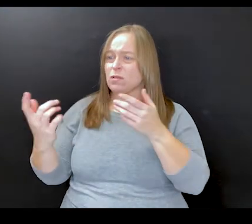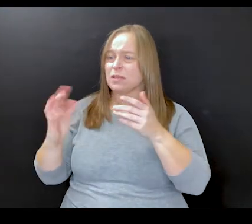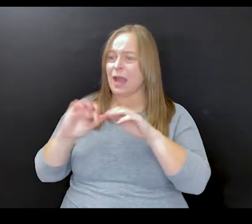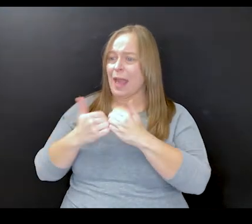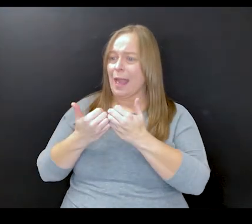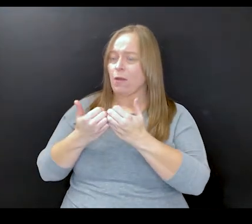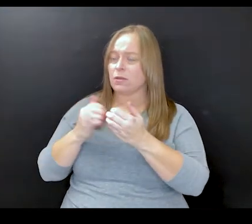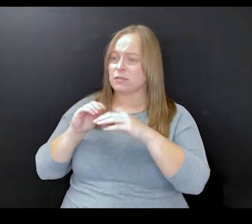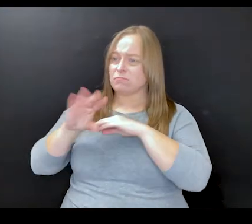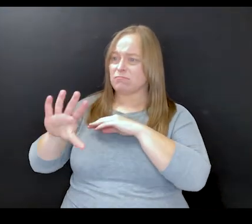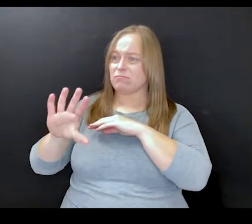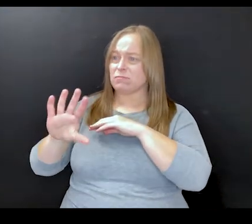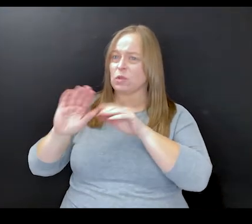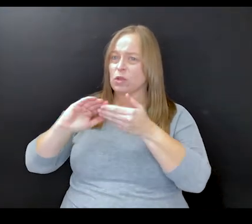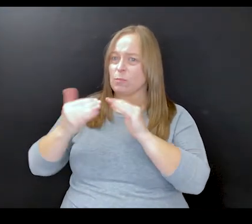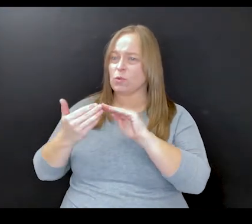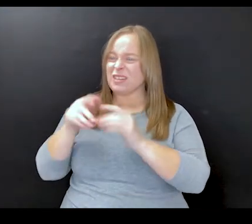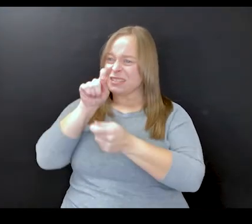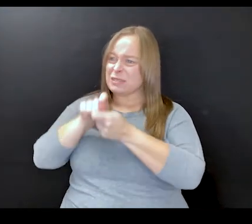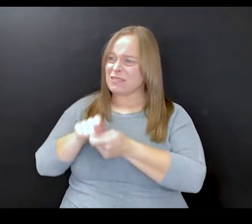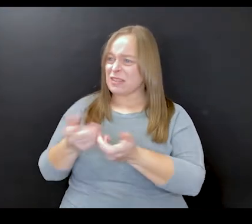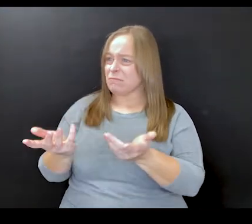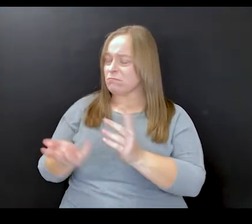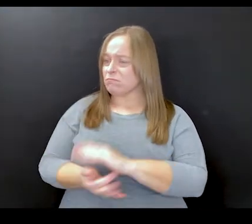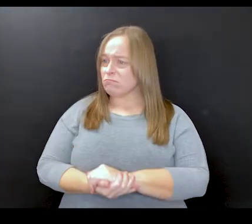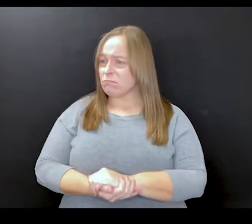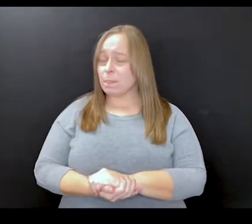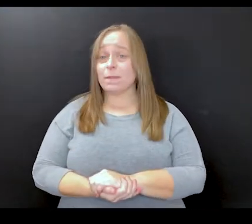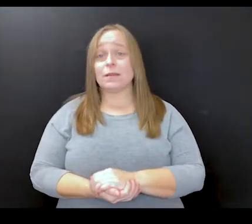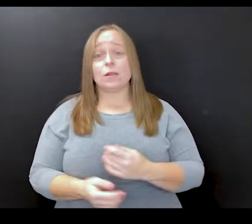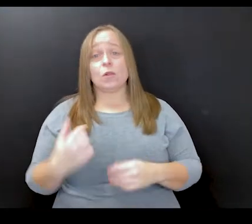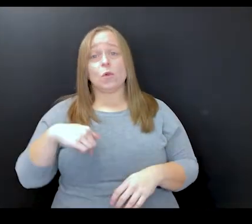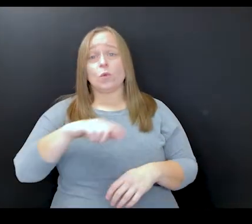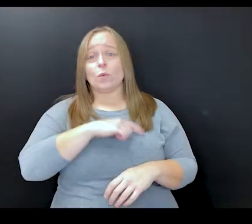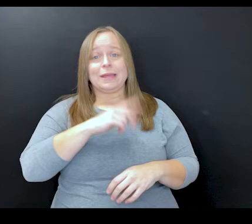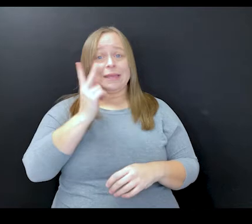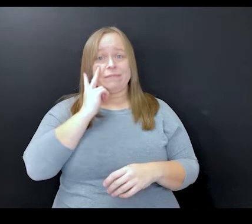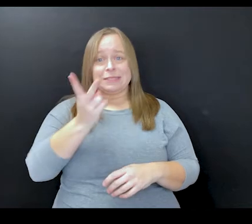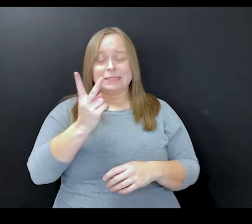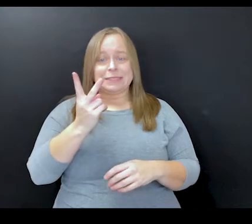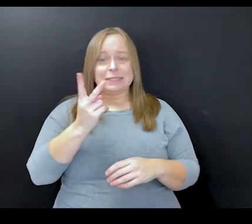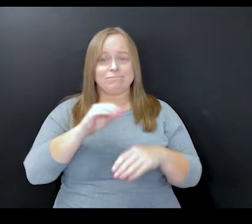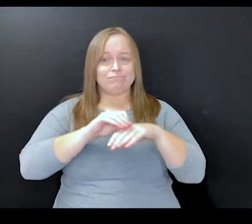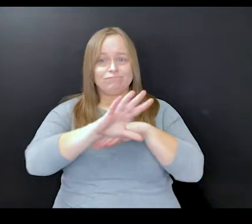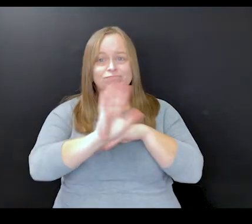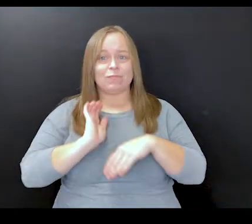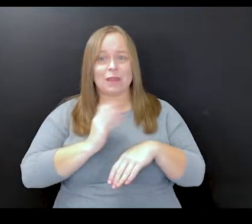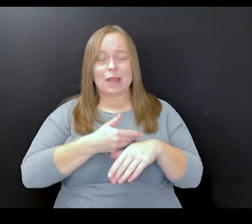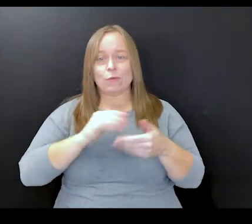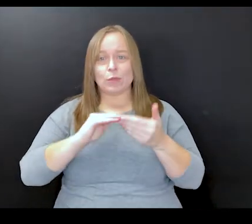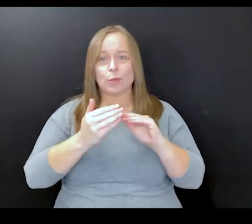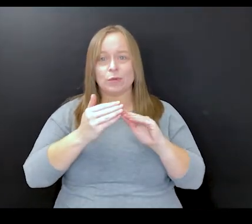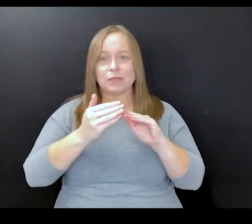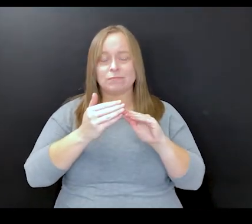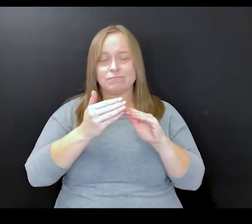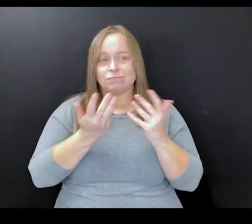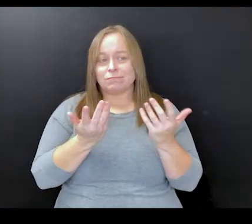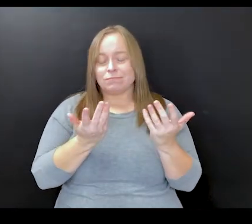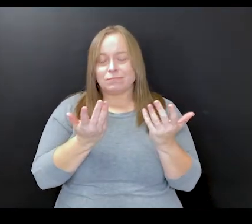and how does it affect our community specifically? [Tim] Well, we have seen the effect in our communities,